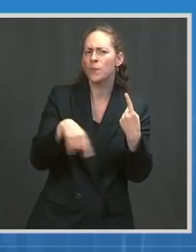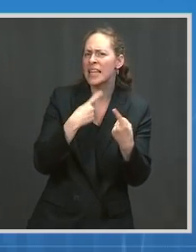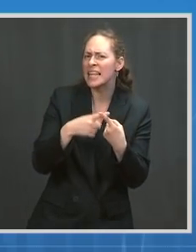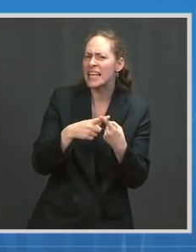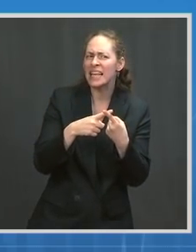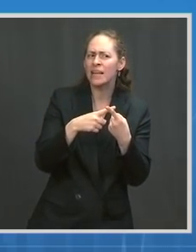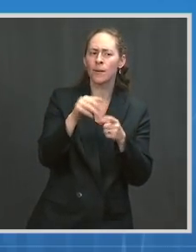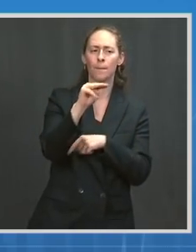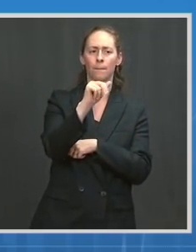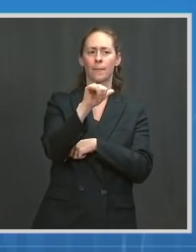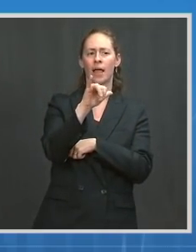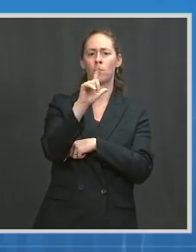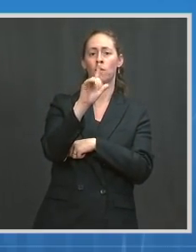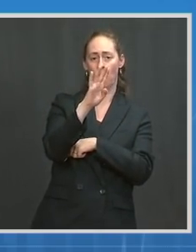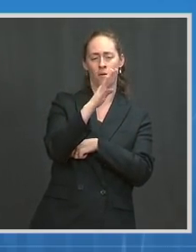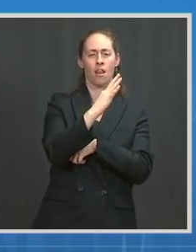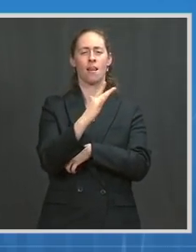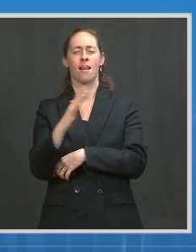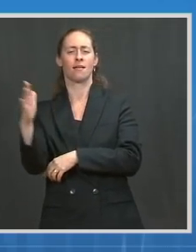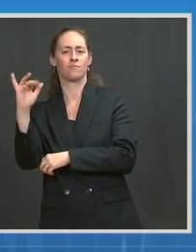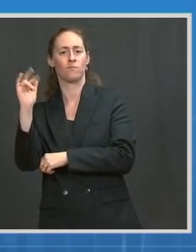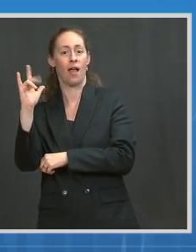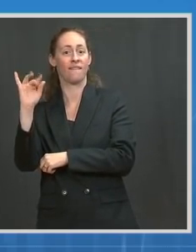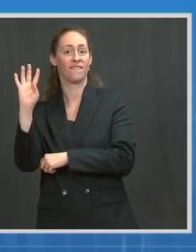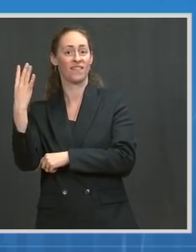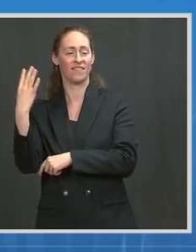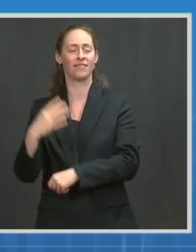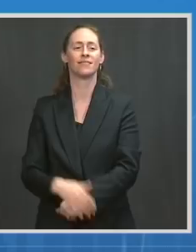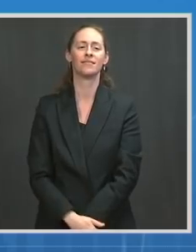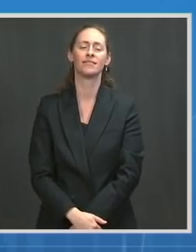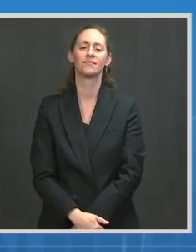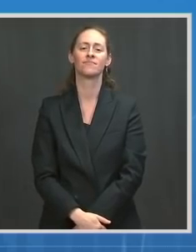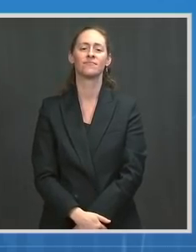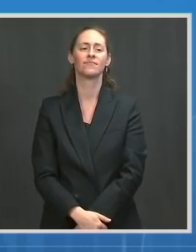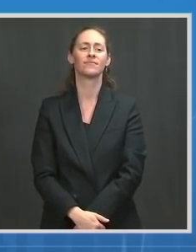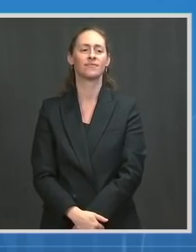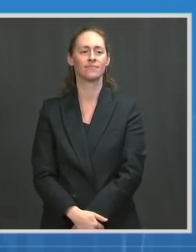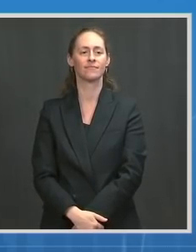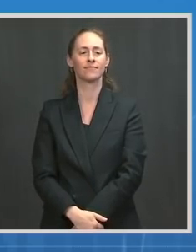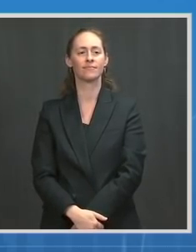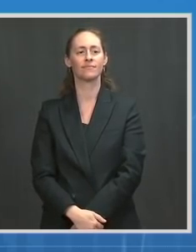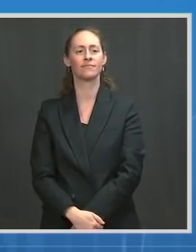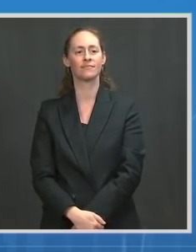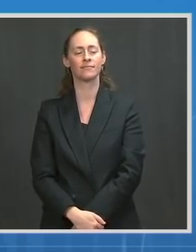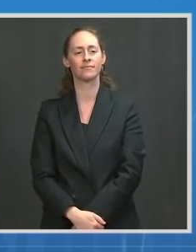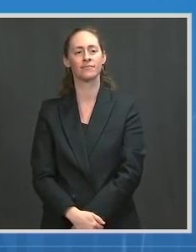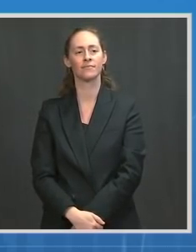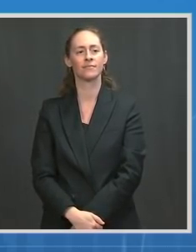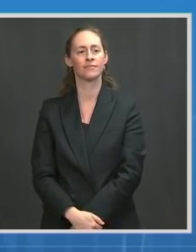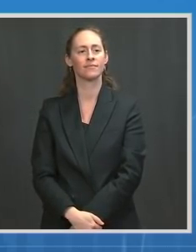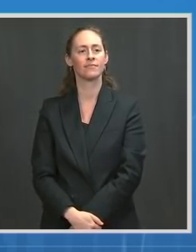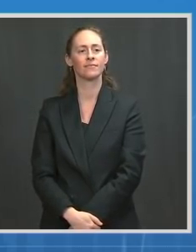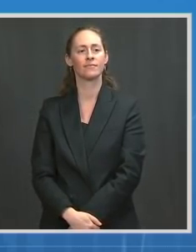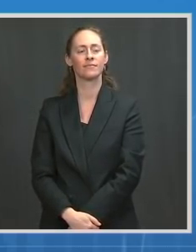If you want to sort by the specific vaccines, millions of McDonalds cups tell you where to go to: Vaccines.gov.